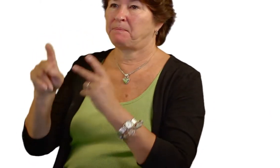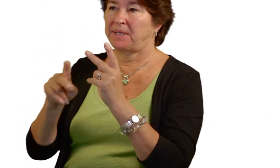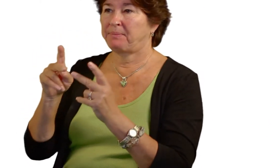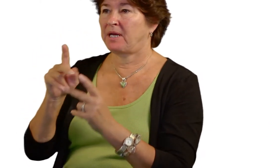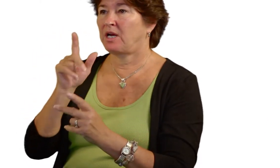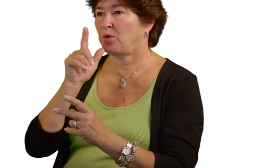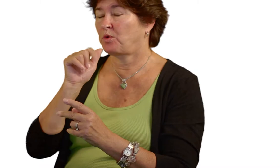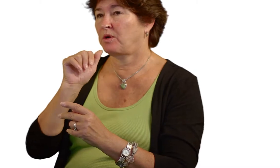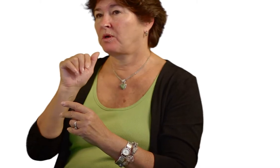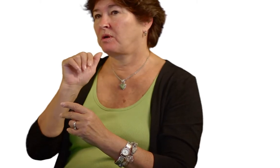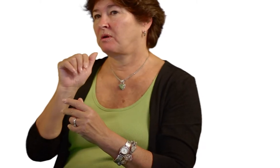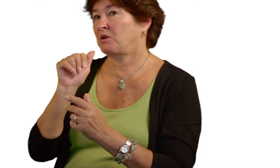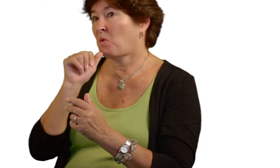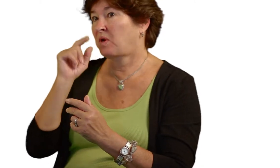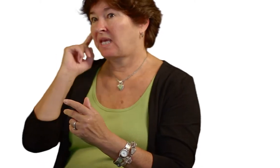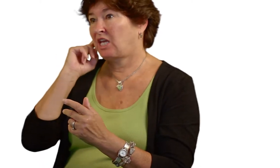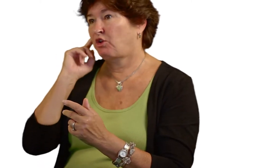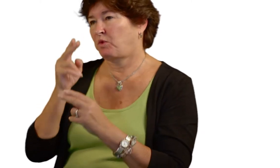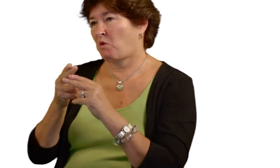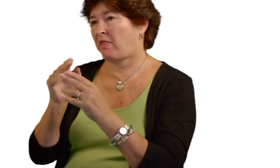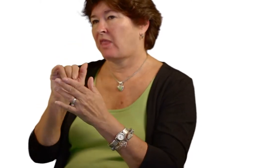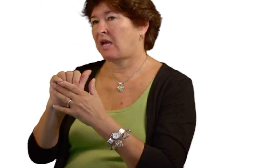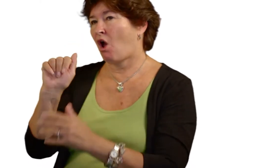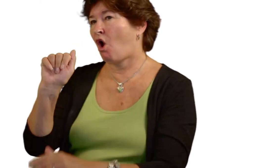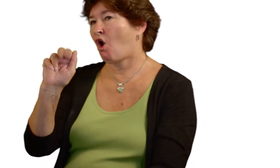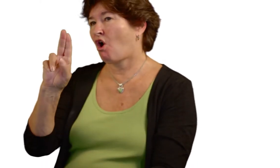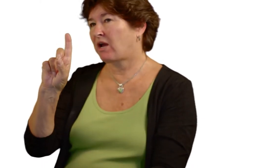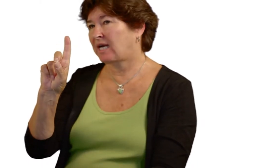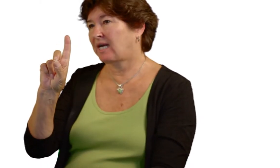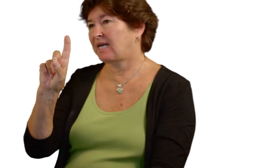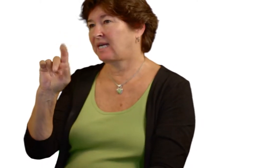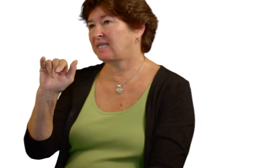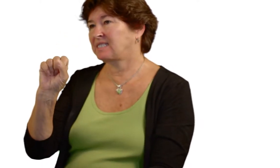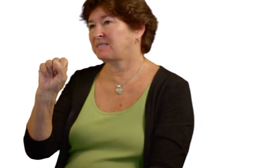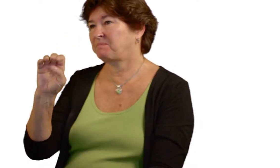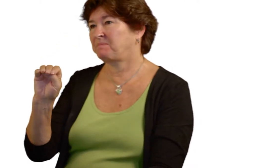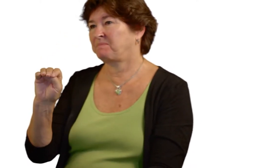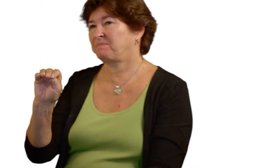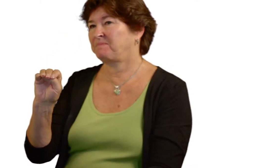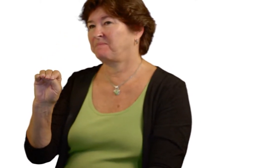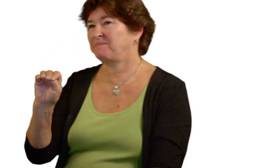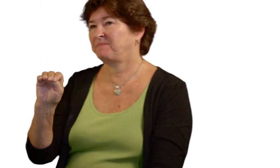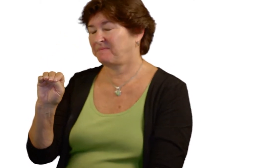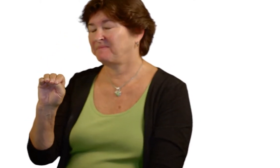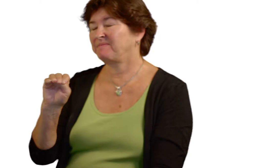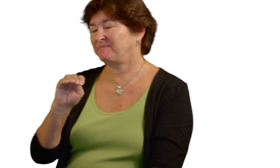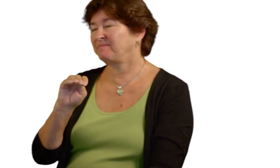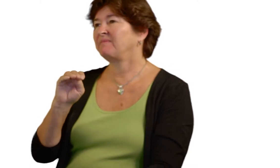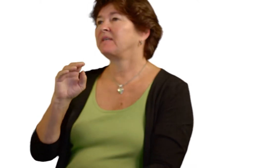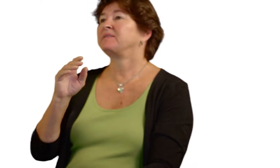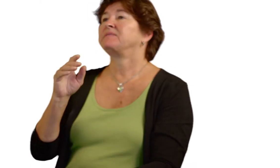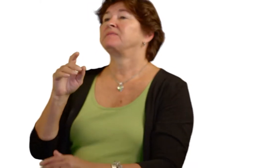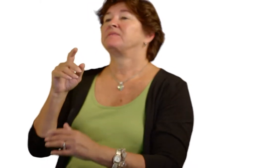Discrimination against people who don't hear; we call that audism.